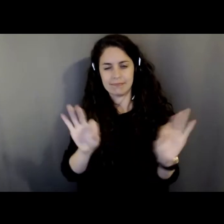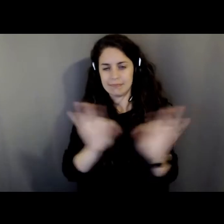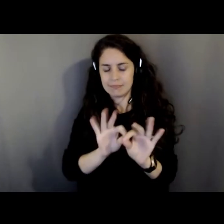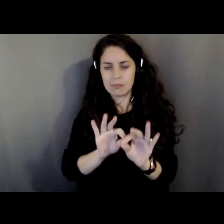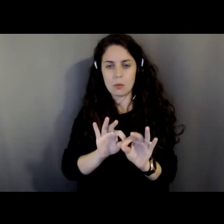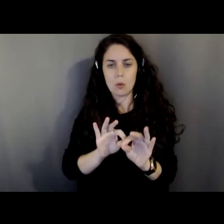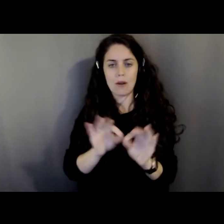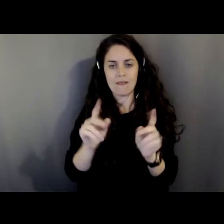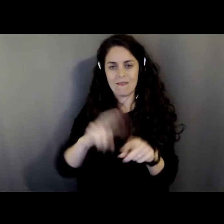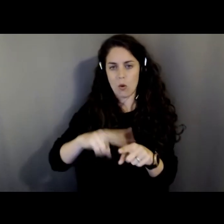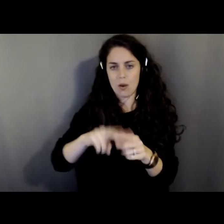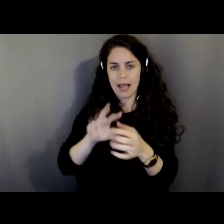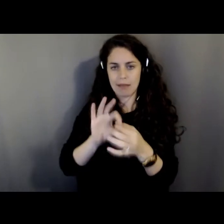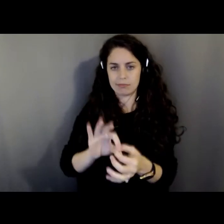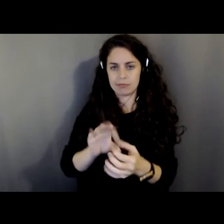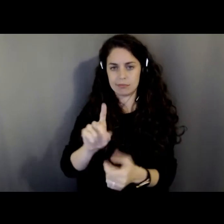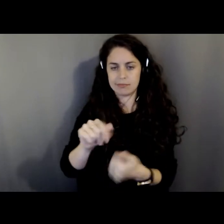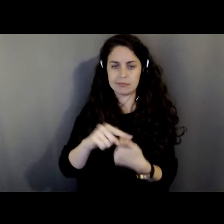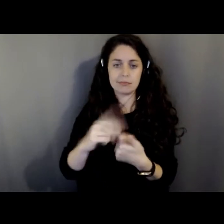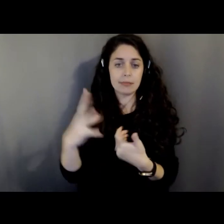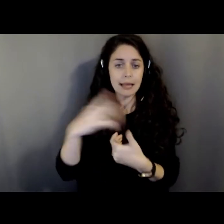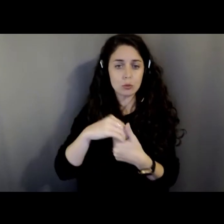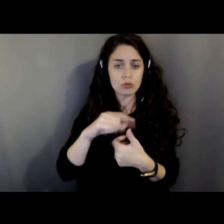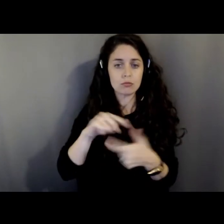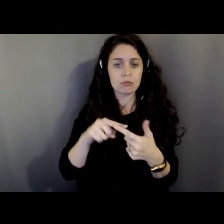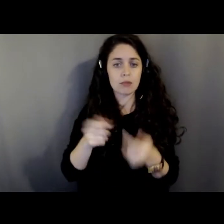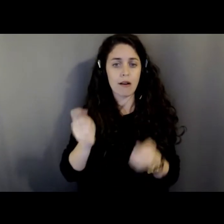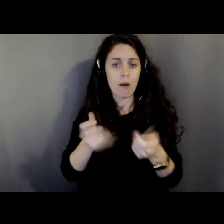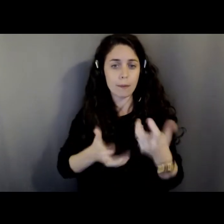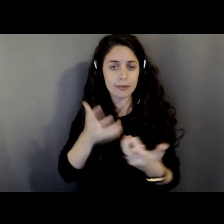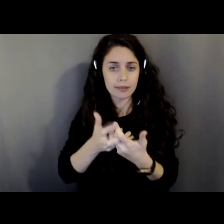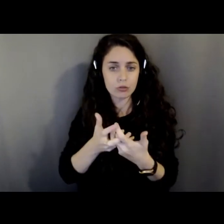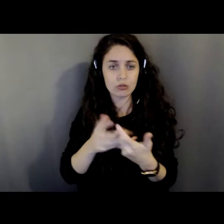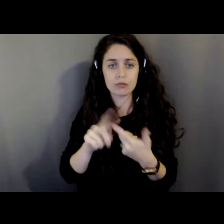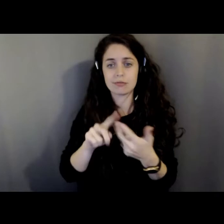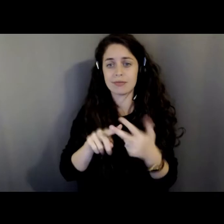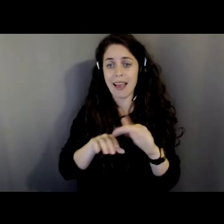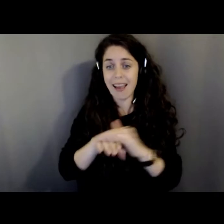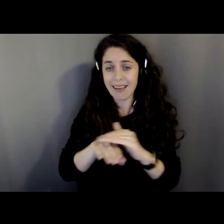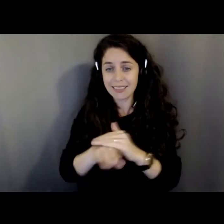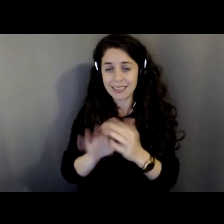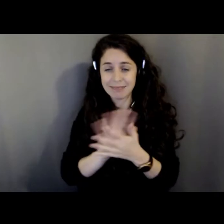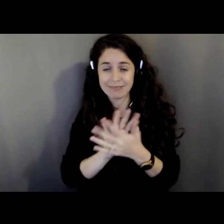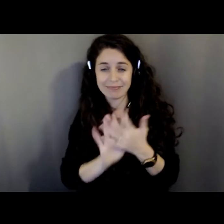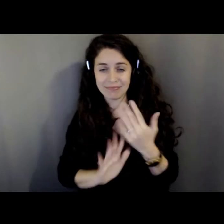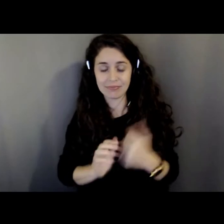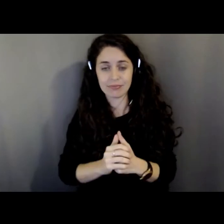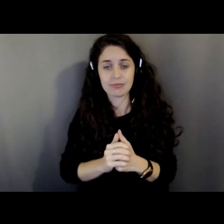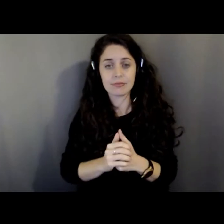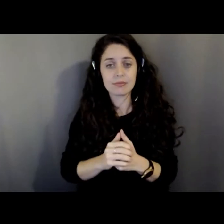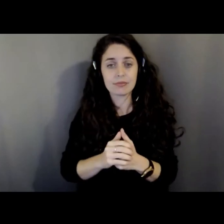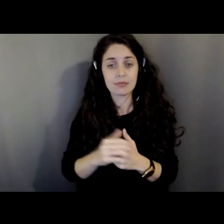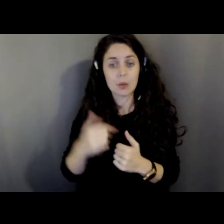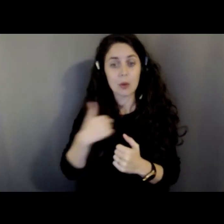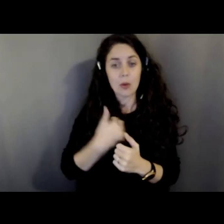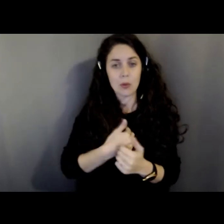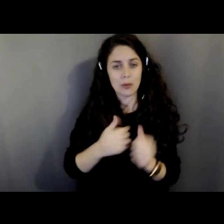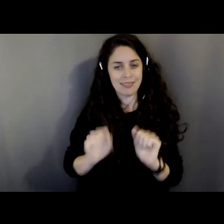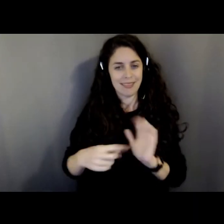such as inclusion, accommodations, access... and we get to demonstrate and they get to